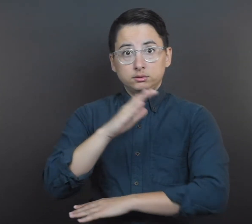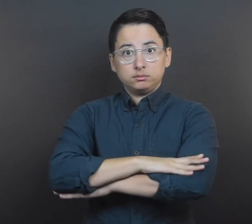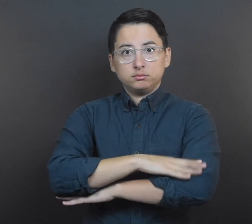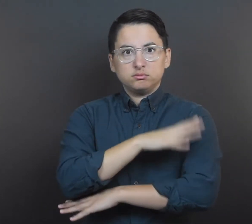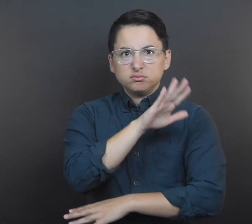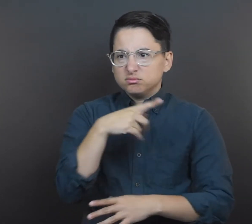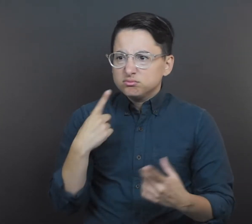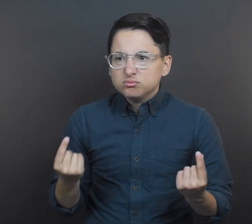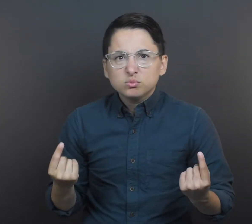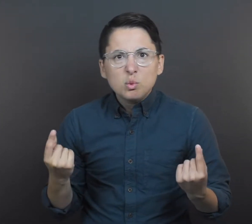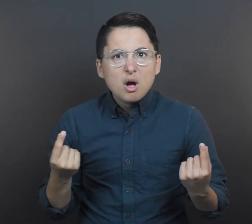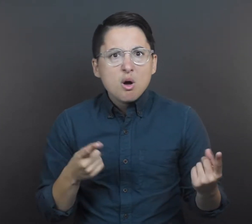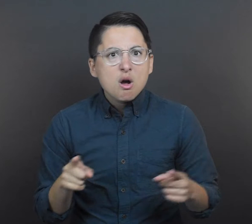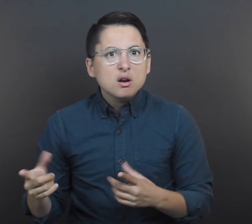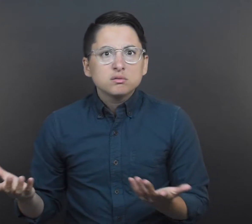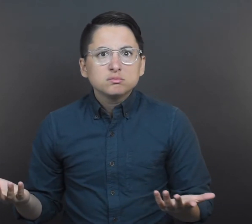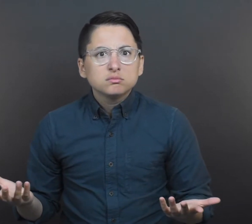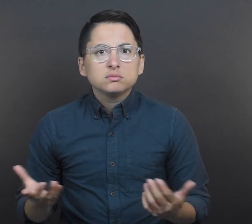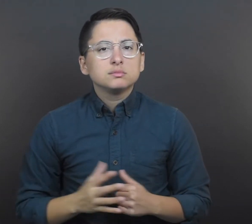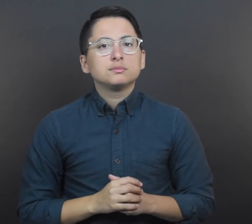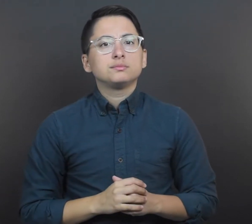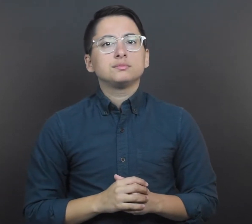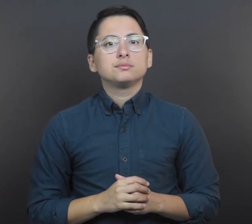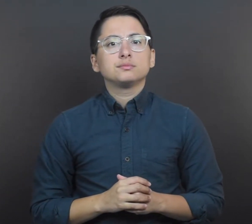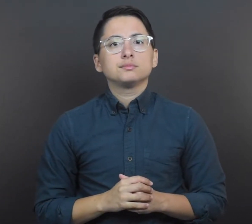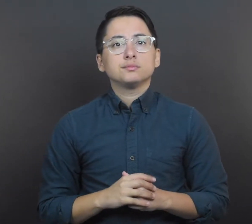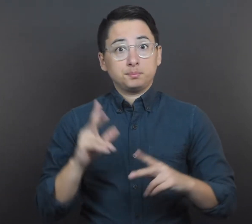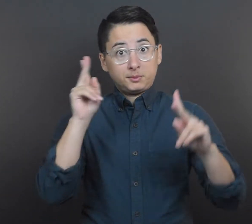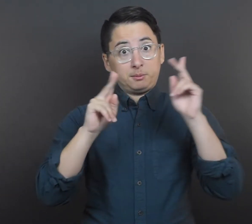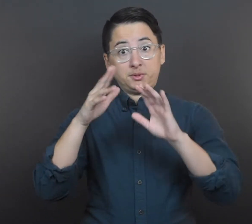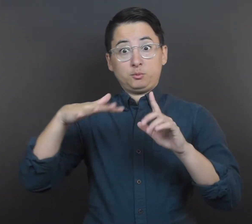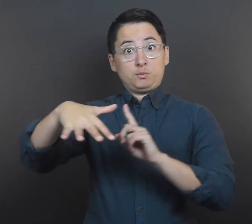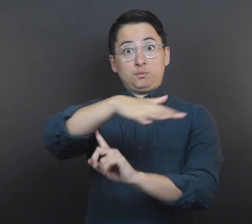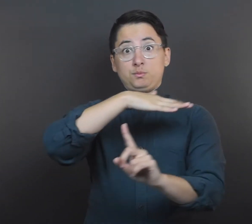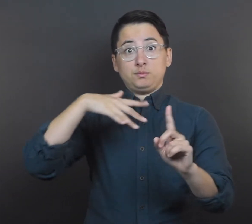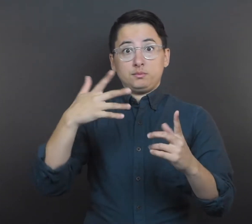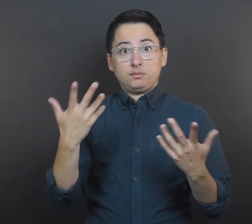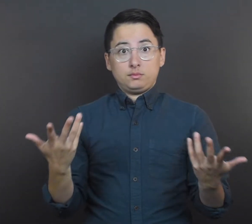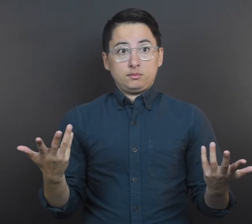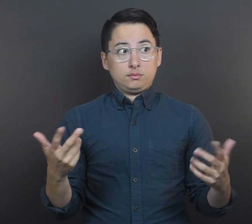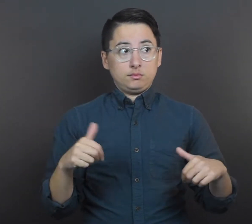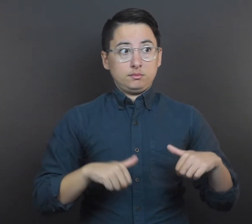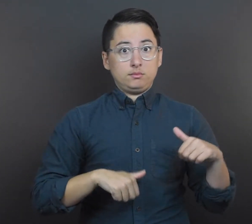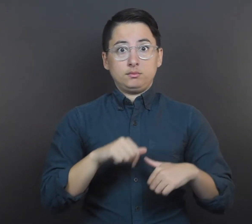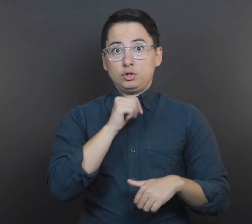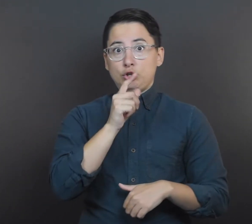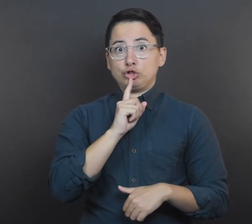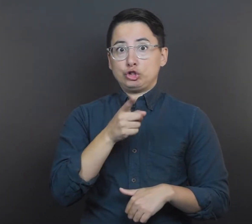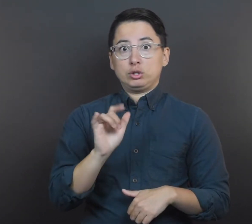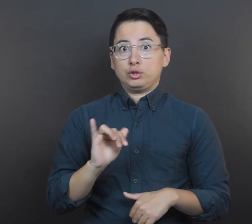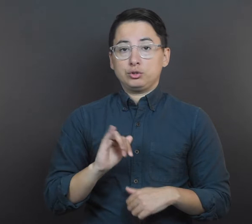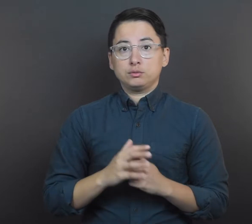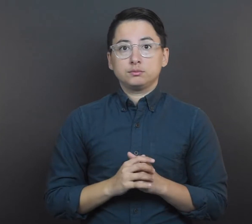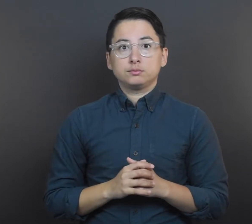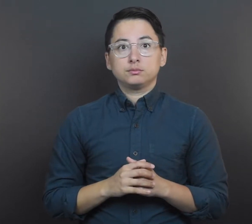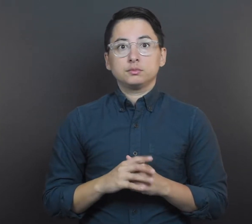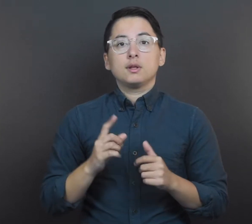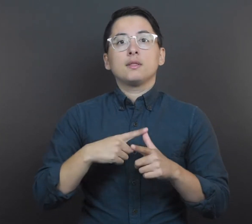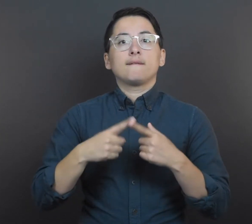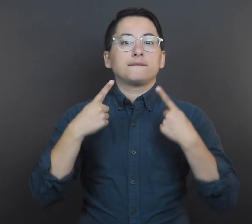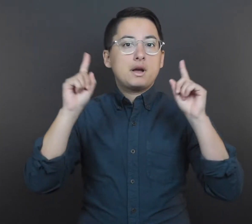As I arrive at the CDC desk, where we all sit to work, I ask, ‘what’s going on?’,”